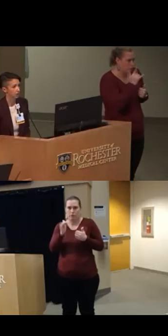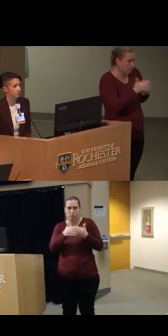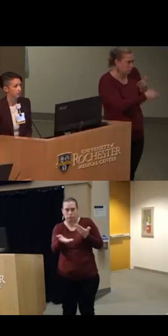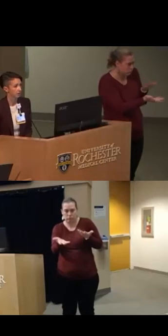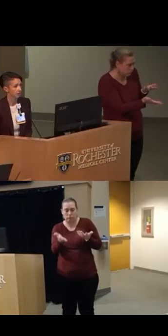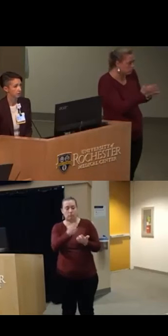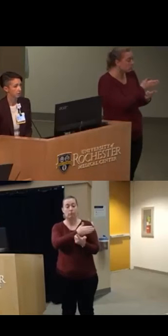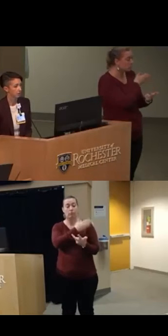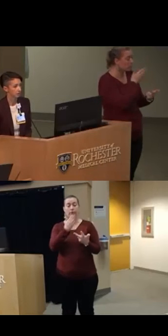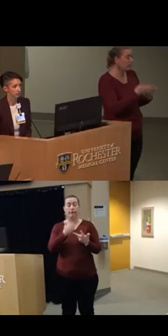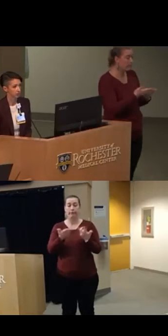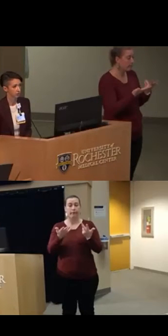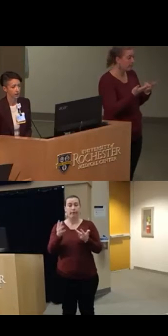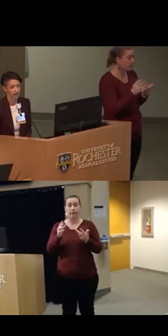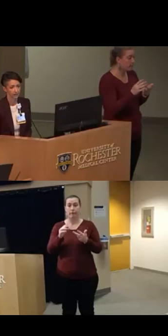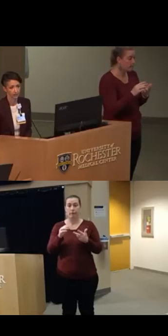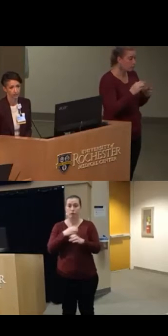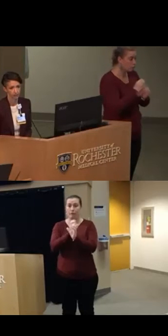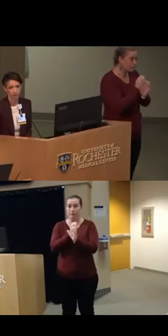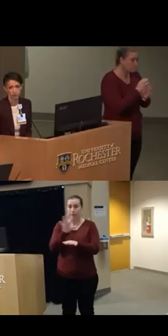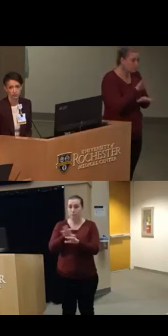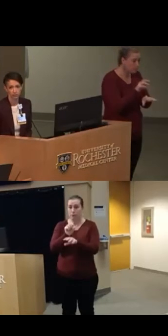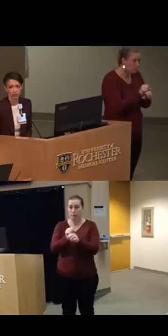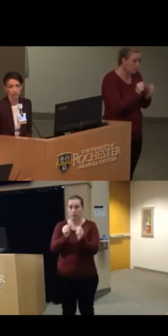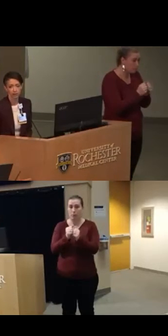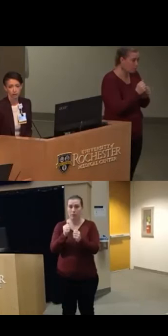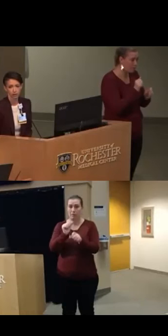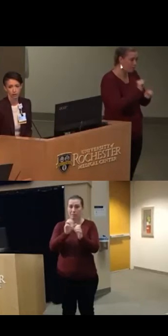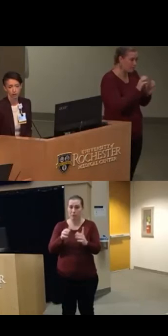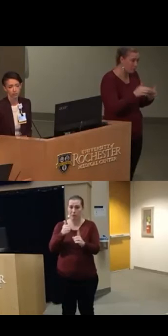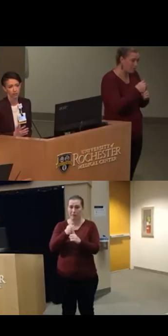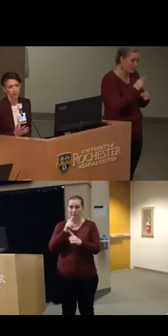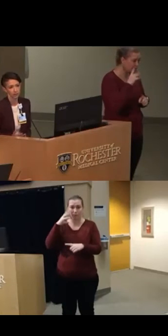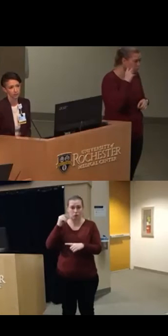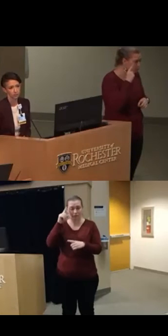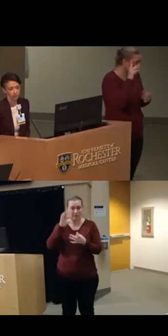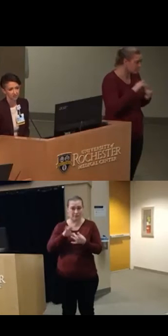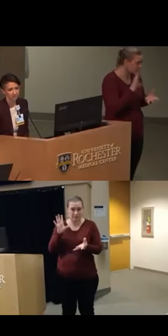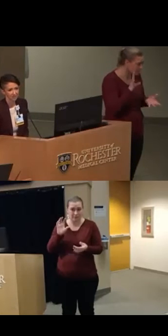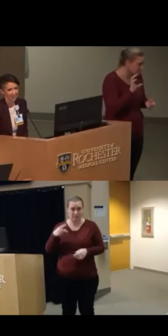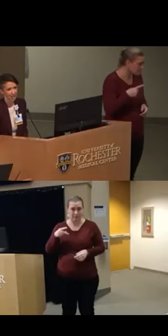appointment with an employee experiencing a new onset of psychosis so it is never boring